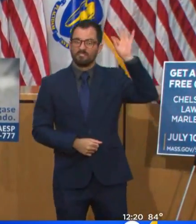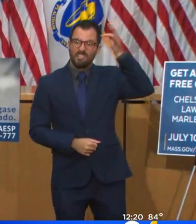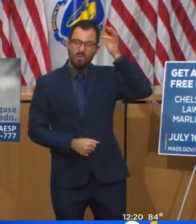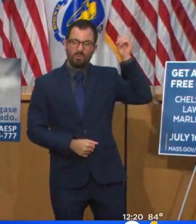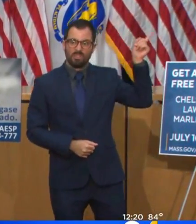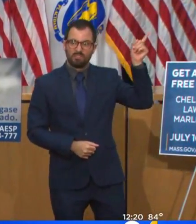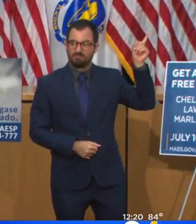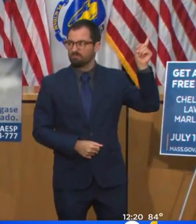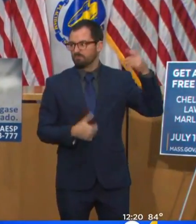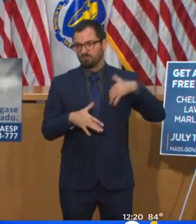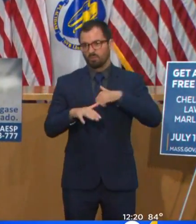US ALL SAFE.